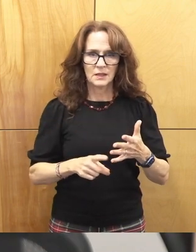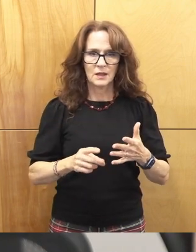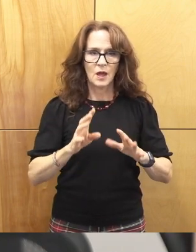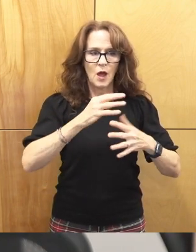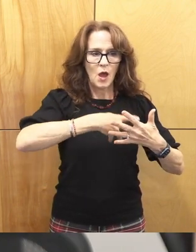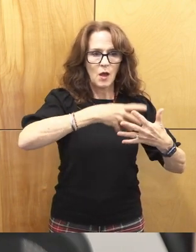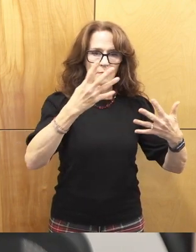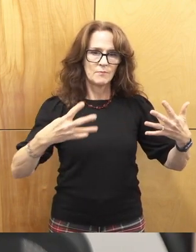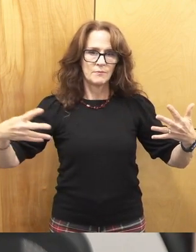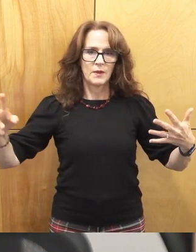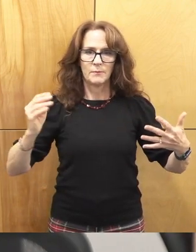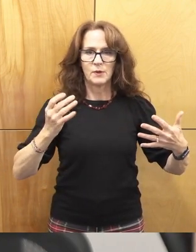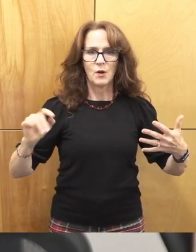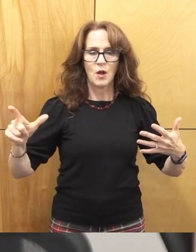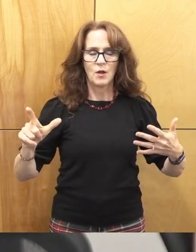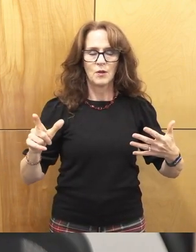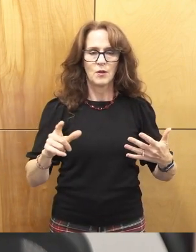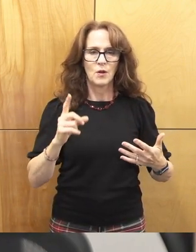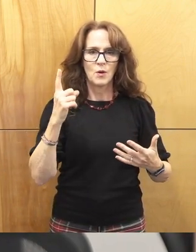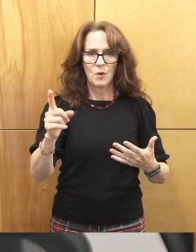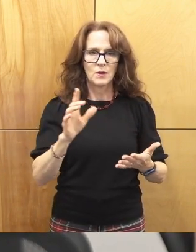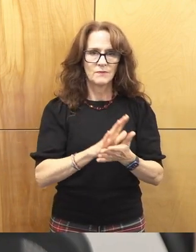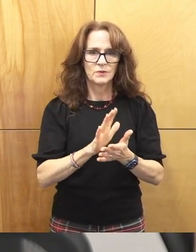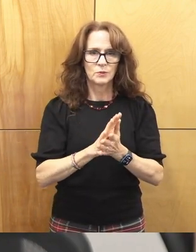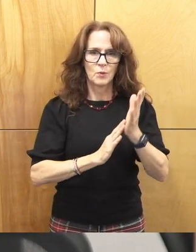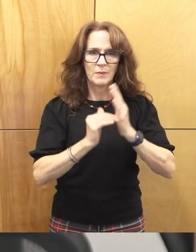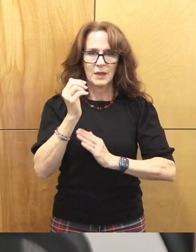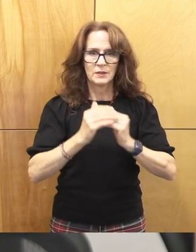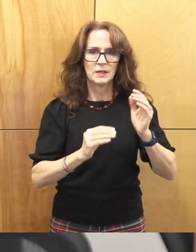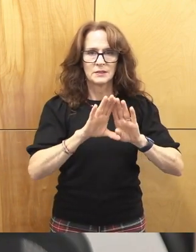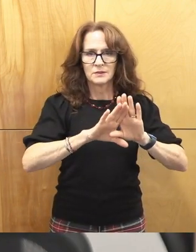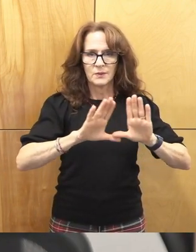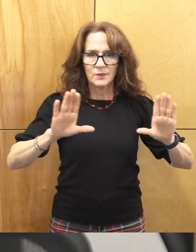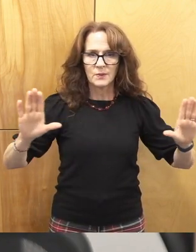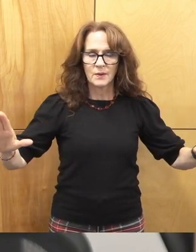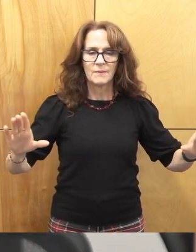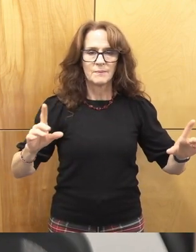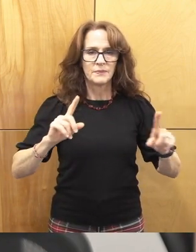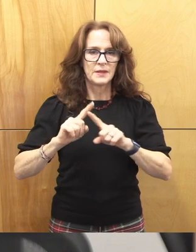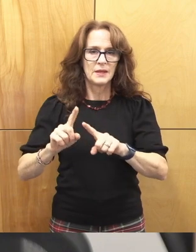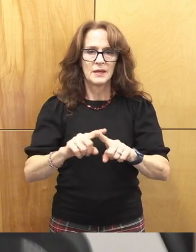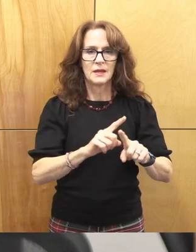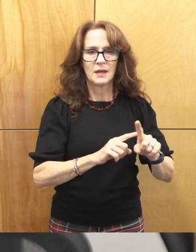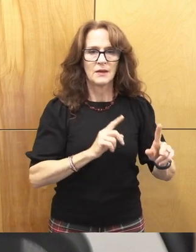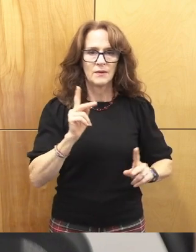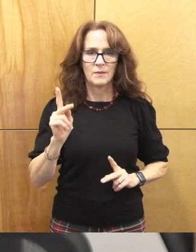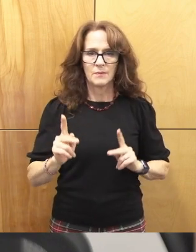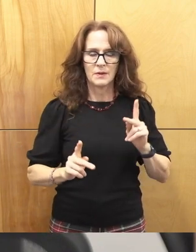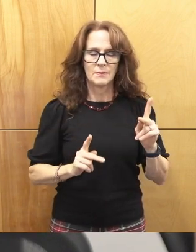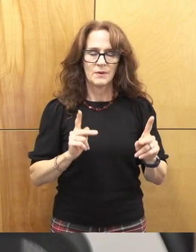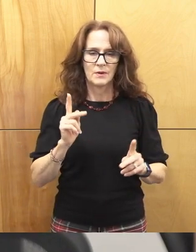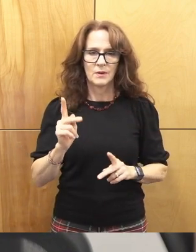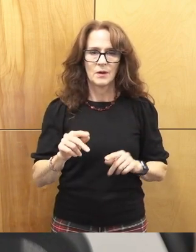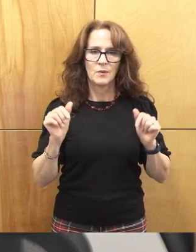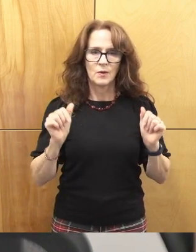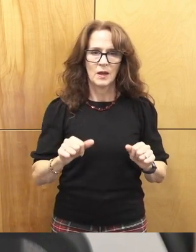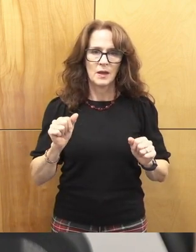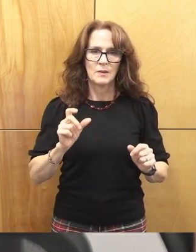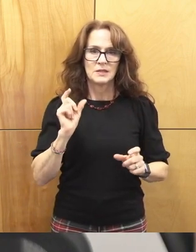for one of our school's buildings, and the different people at CAMS were able to submit these designs